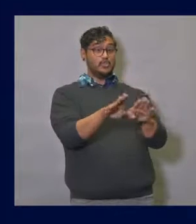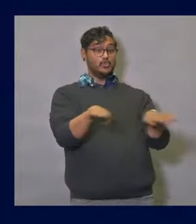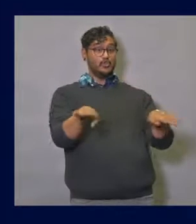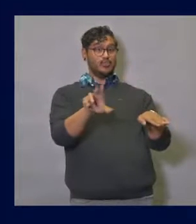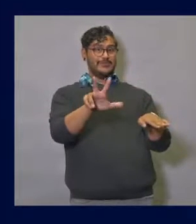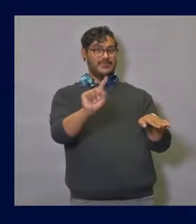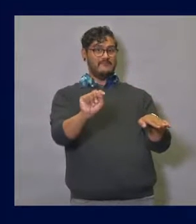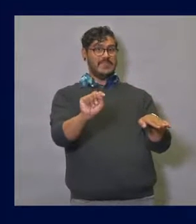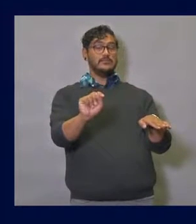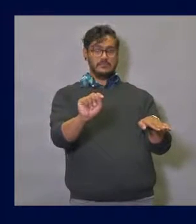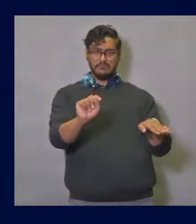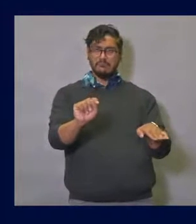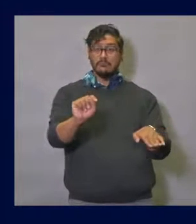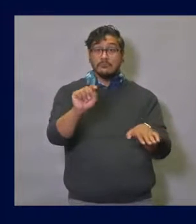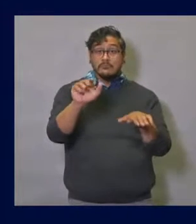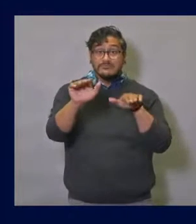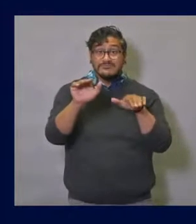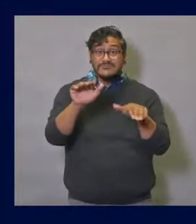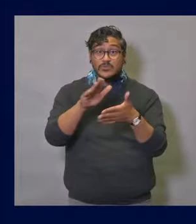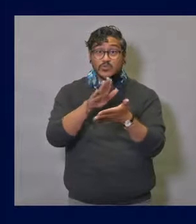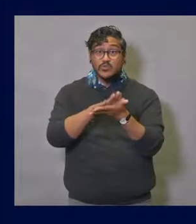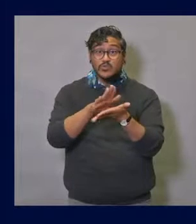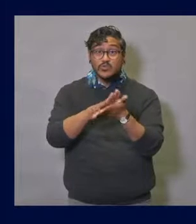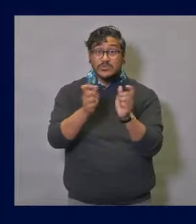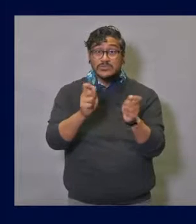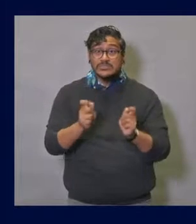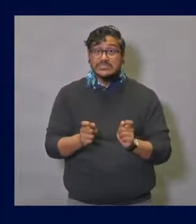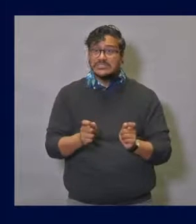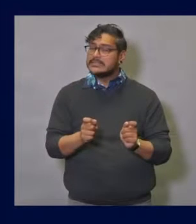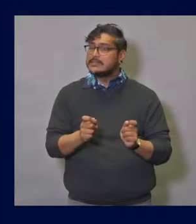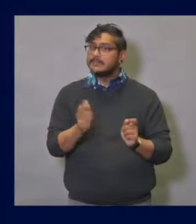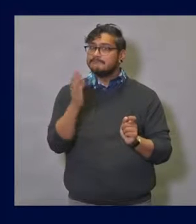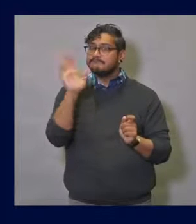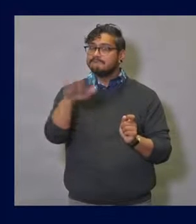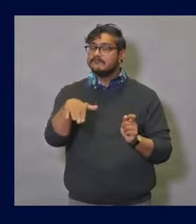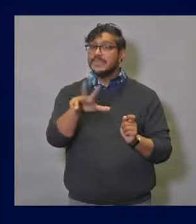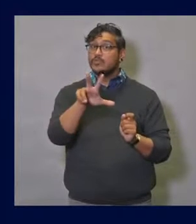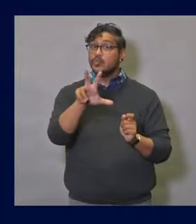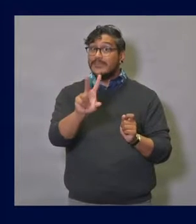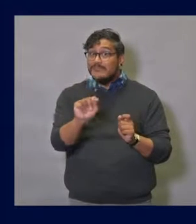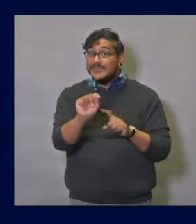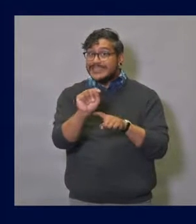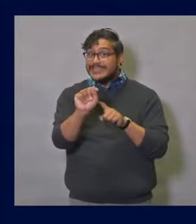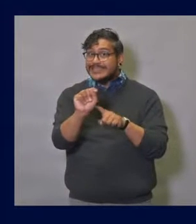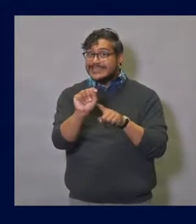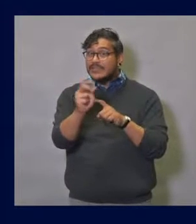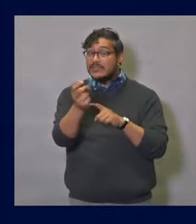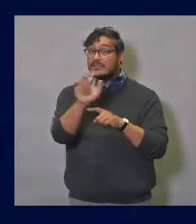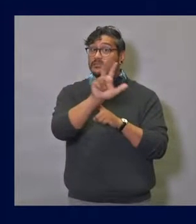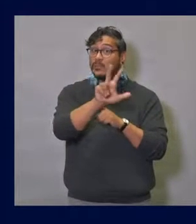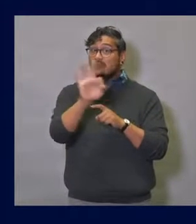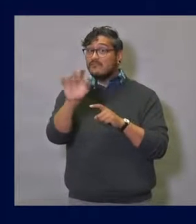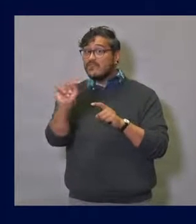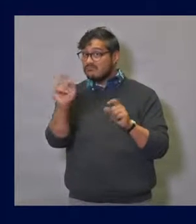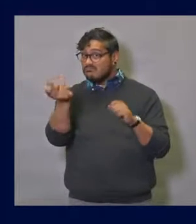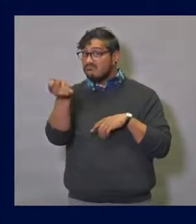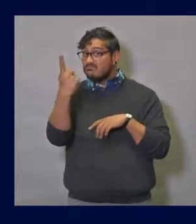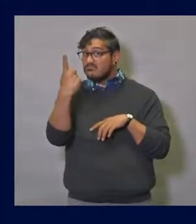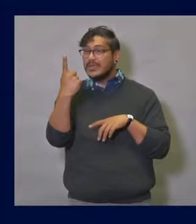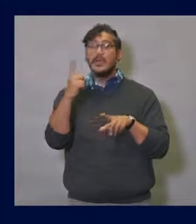SCHOOLS, AS THEY MOVE TOWARDS